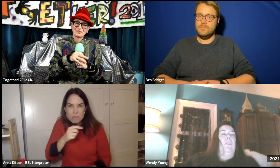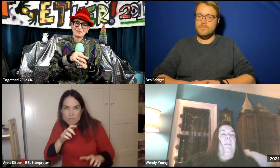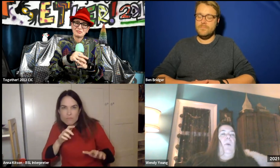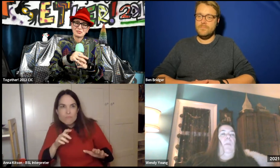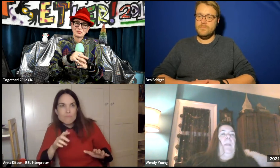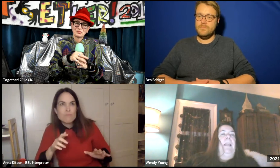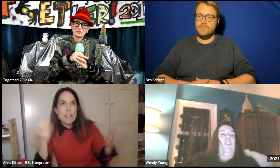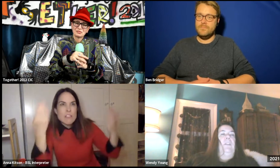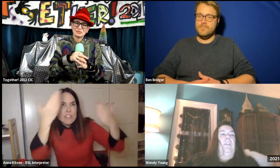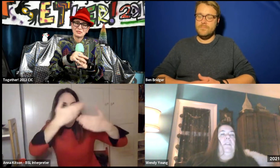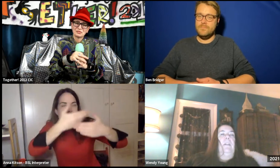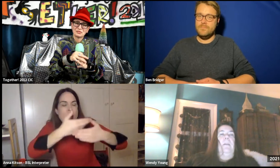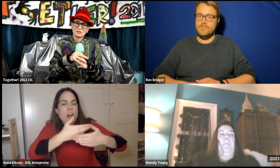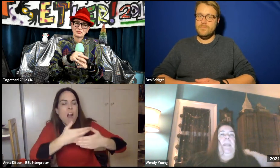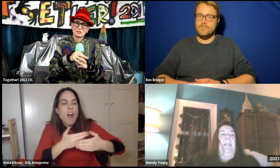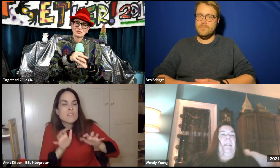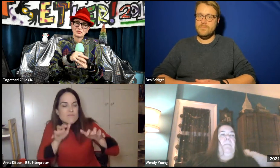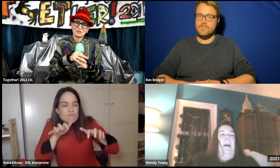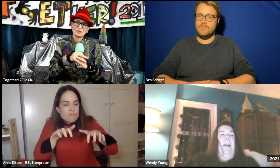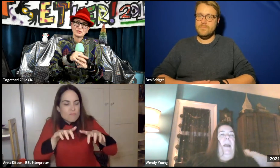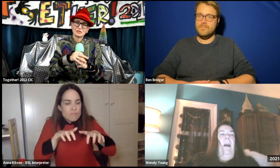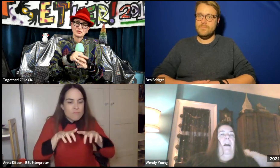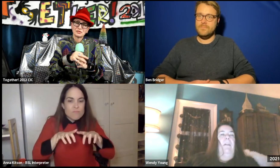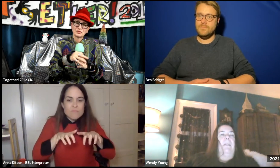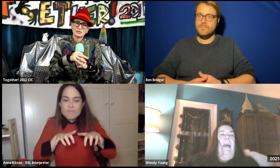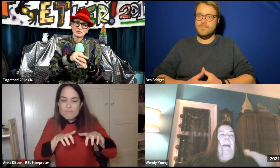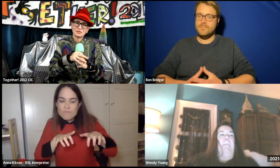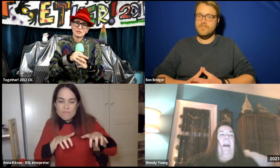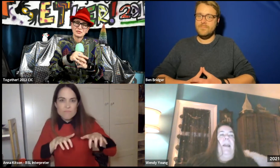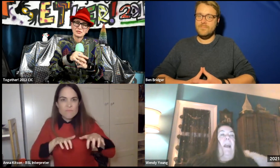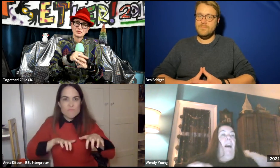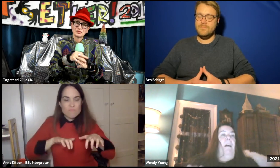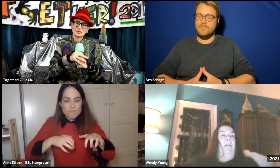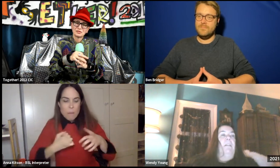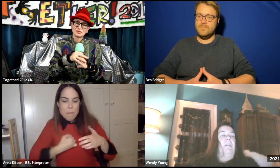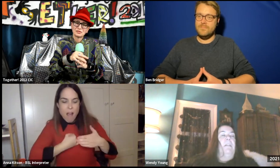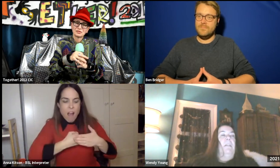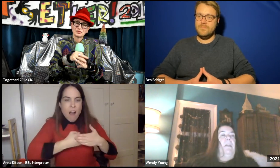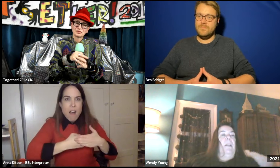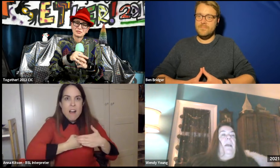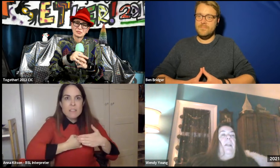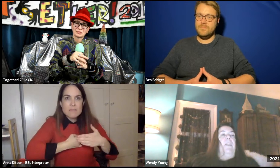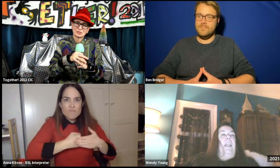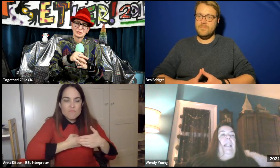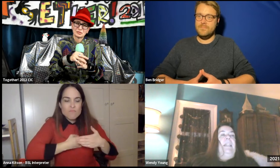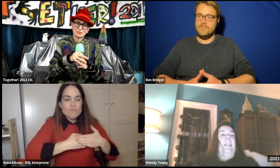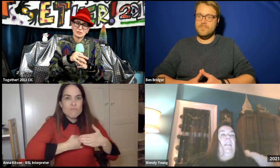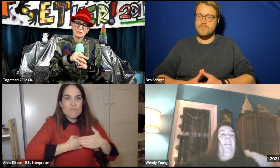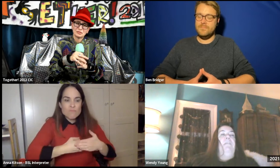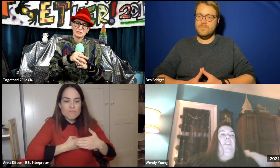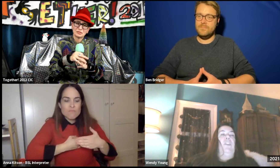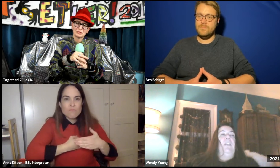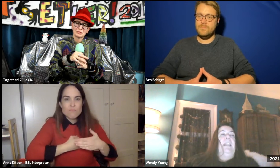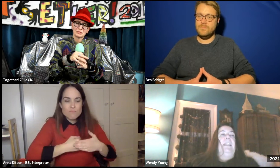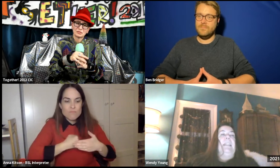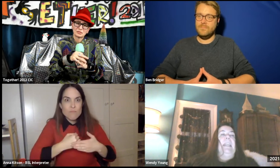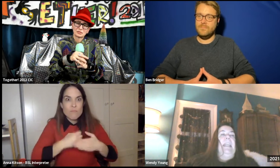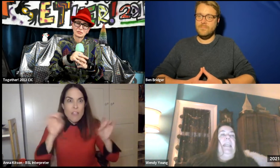small pressures, beats my art and heart, the glistening vision the listening ear